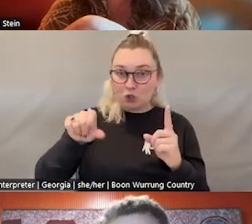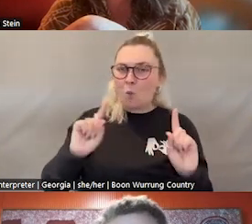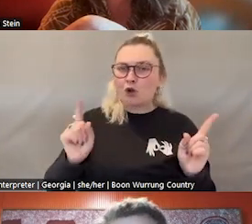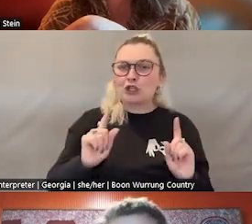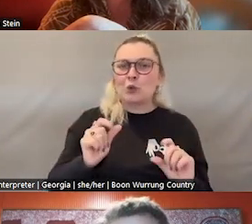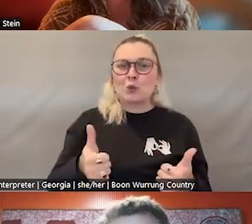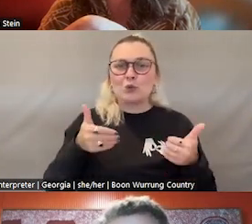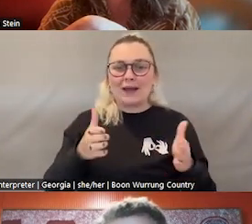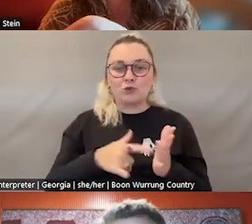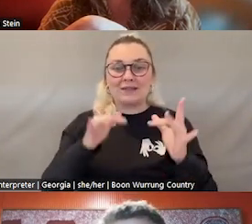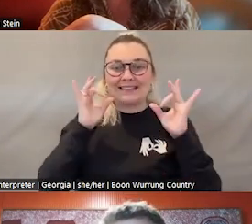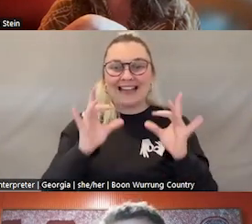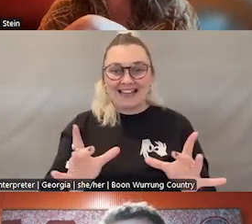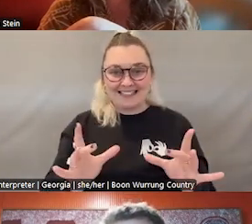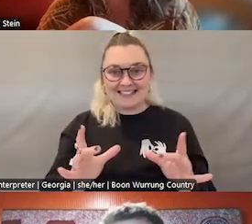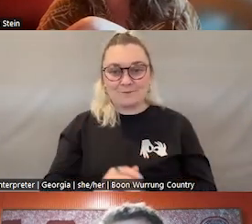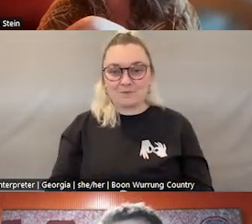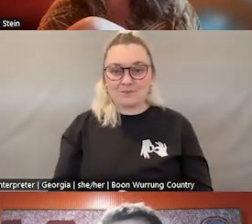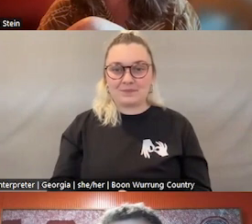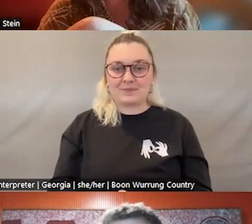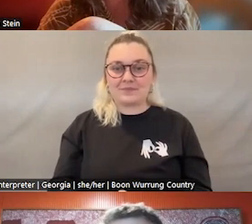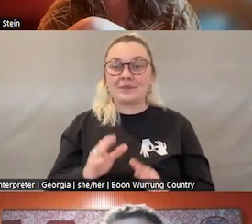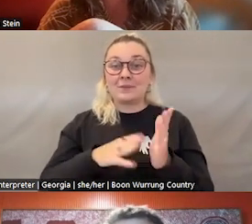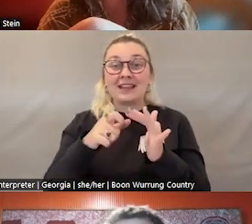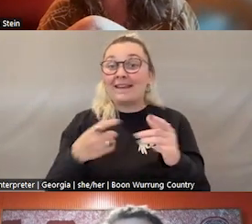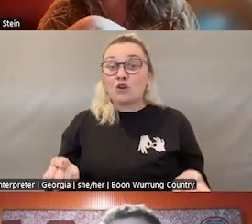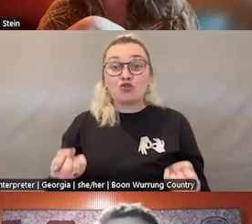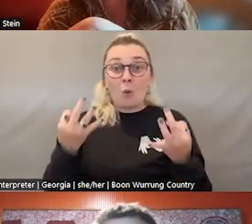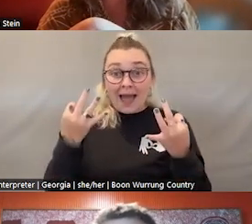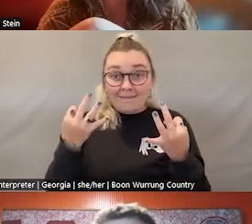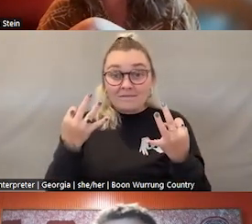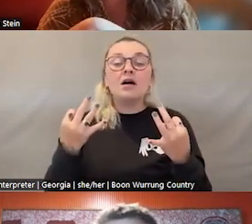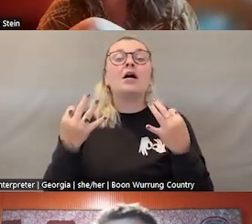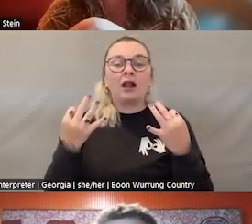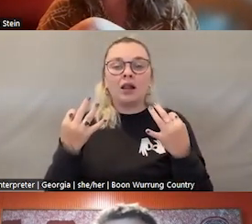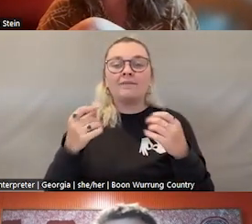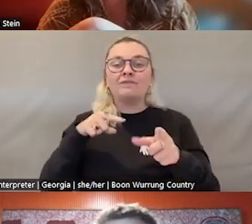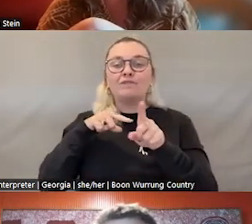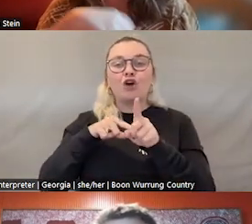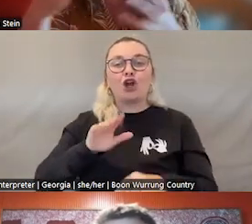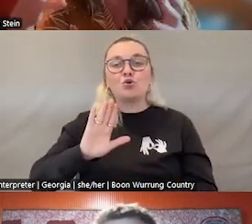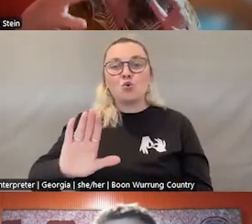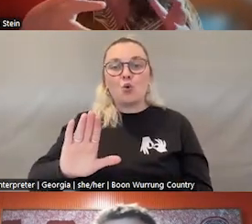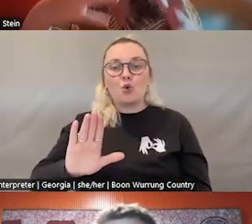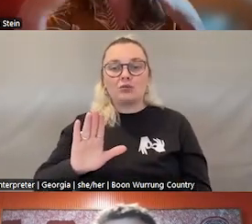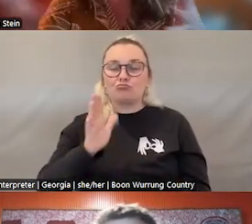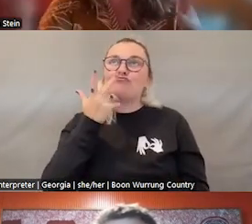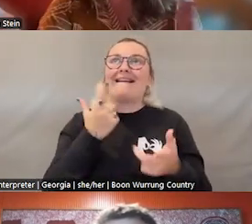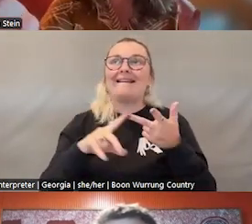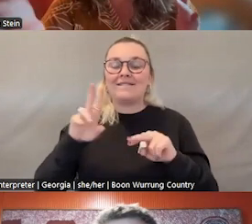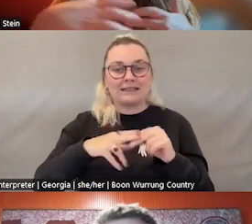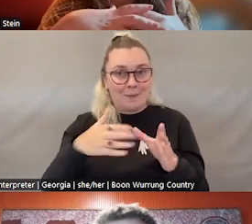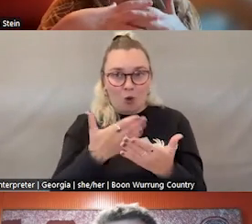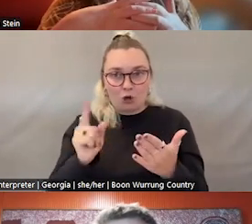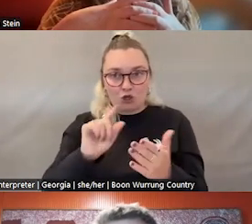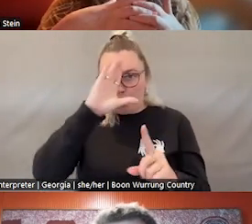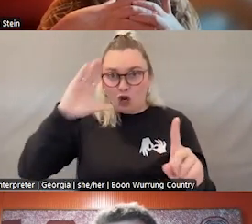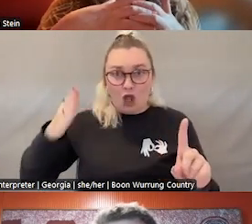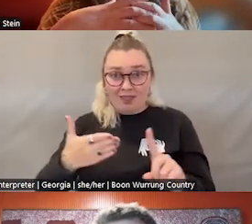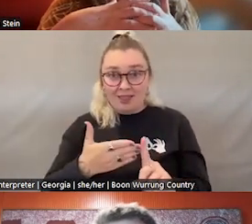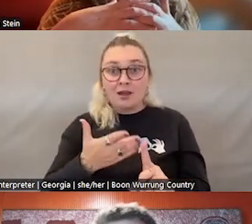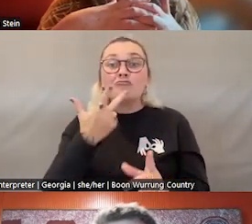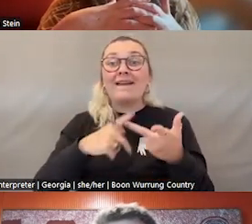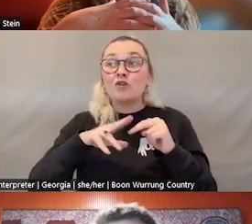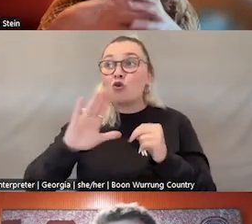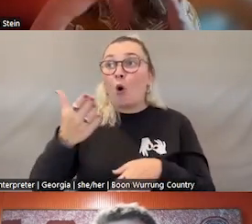If you don't have it, go with your It depends on what your goal is. If you want to